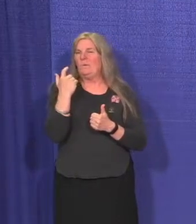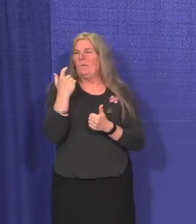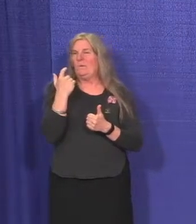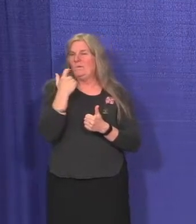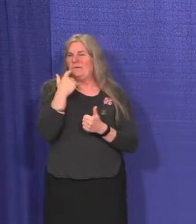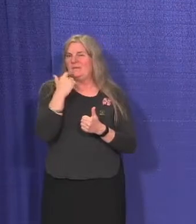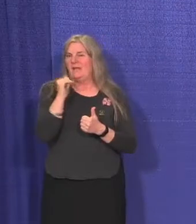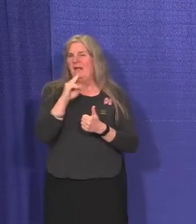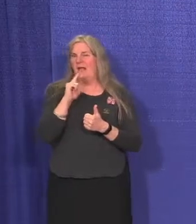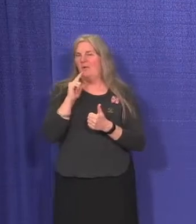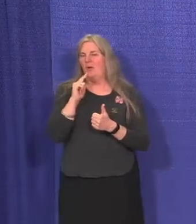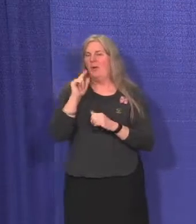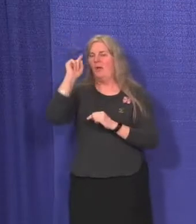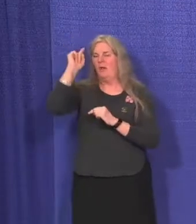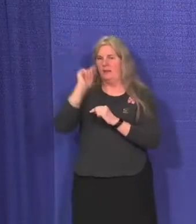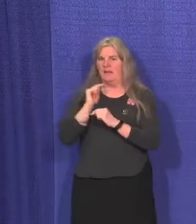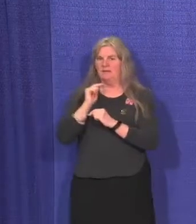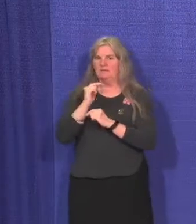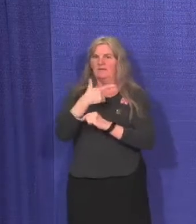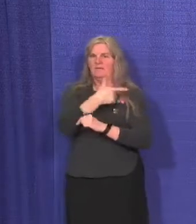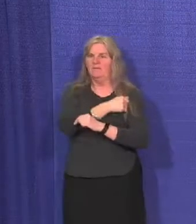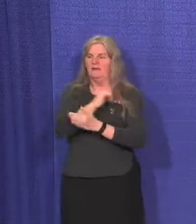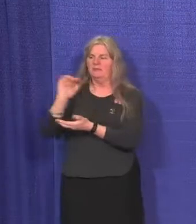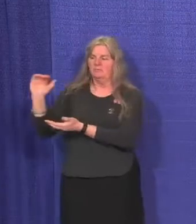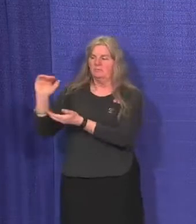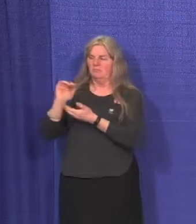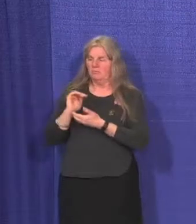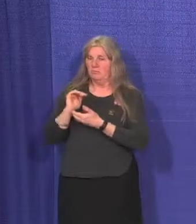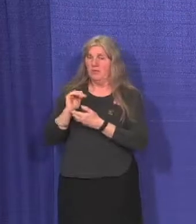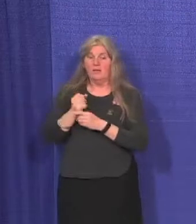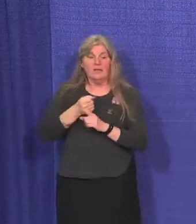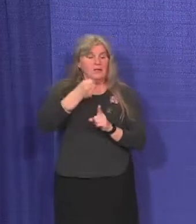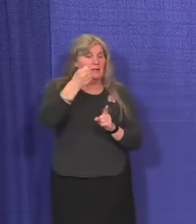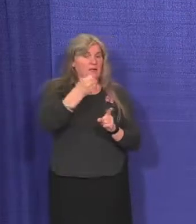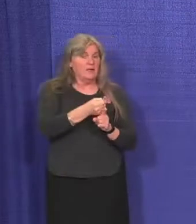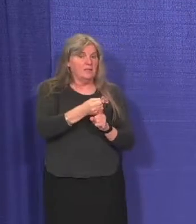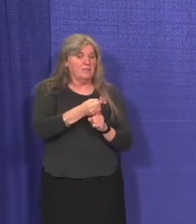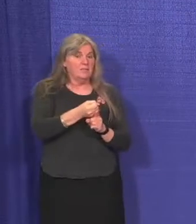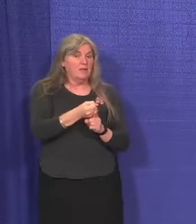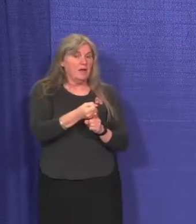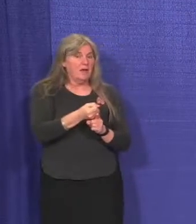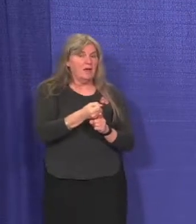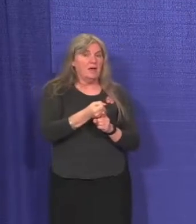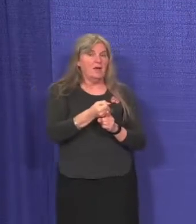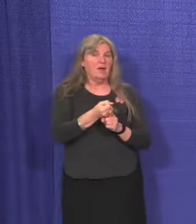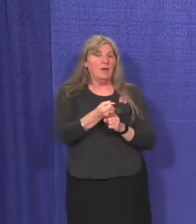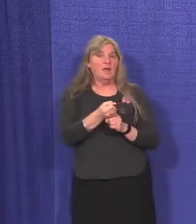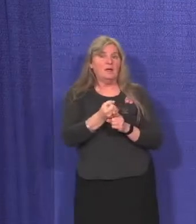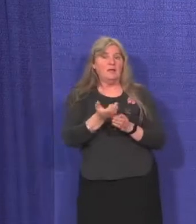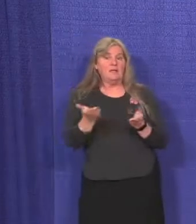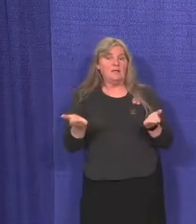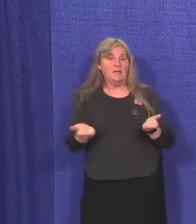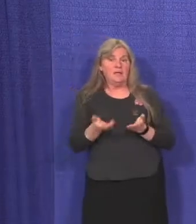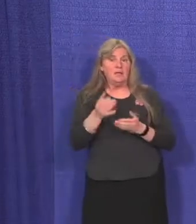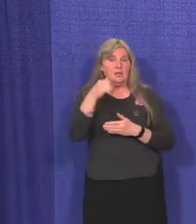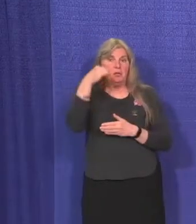conversations for the goods doctor. I feel confident in supplies.